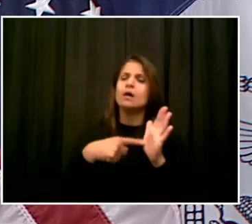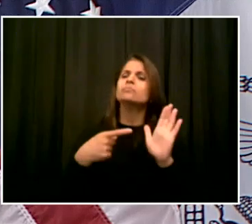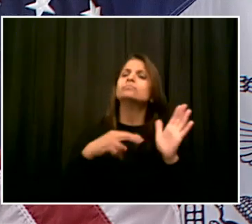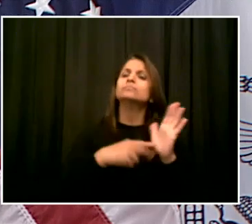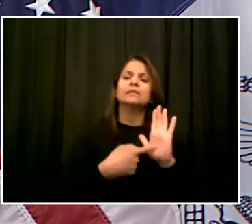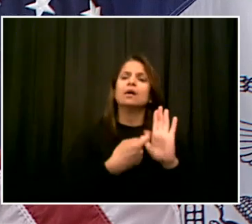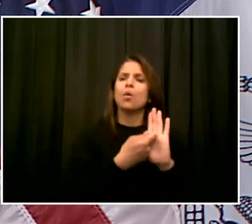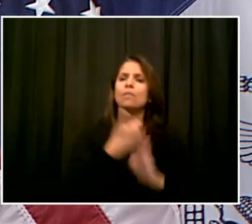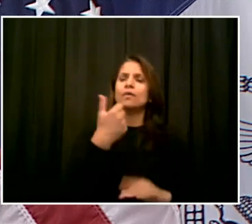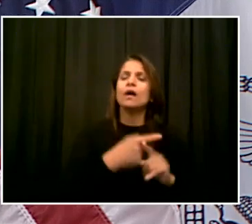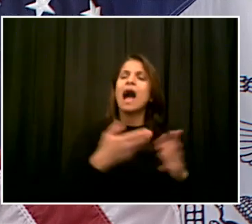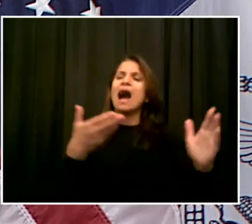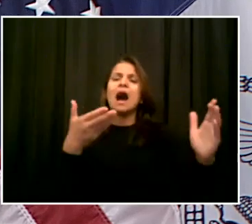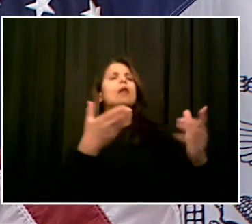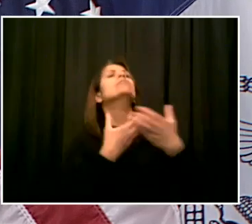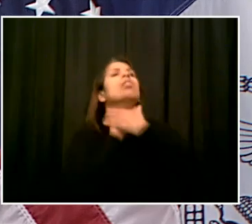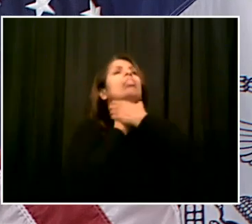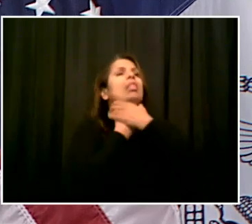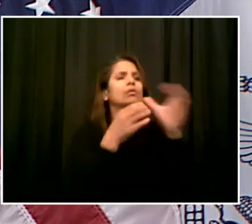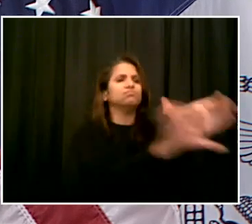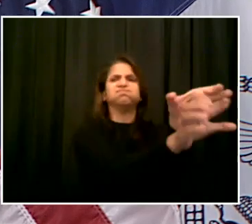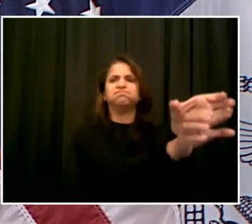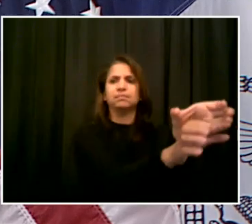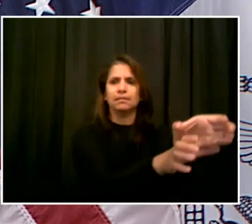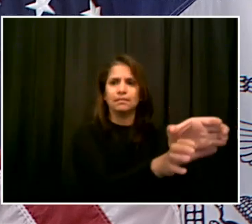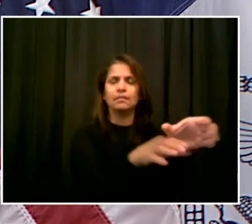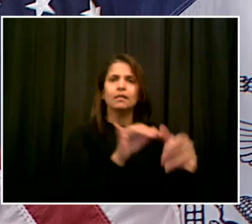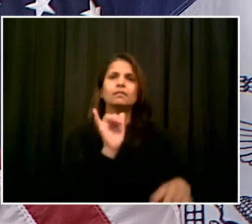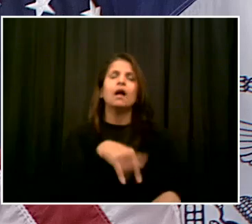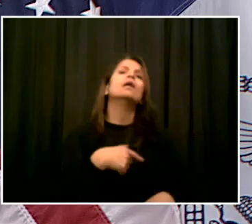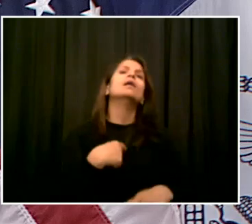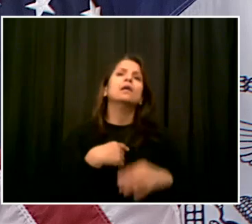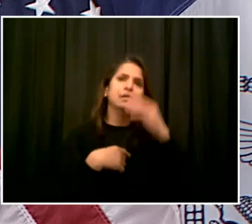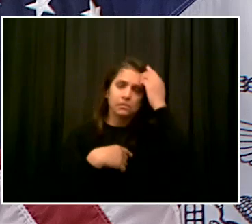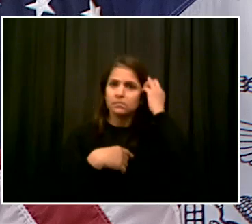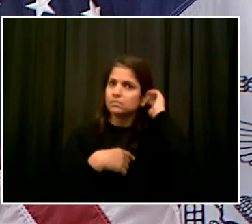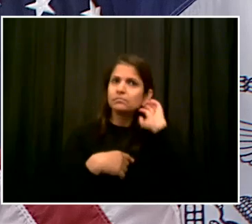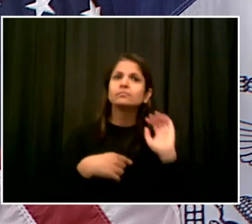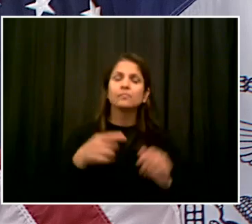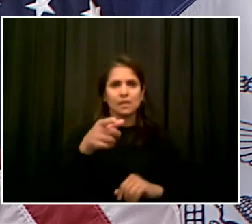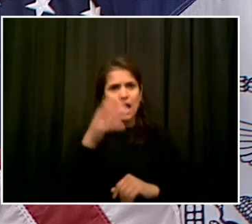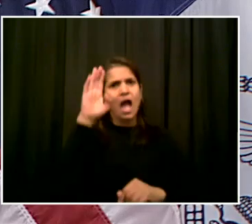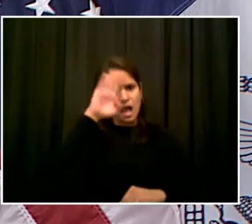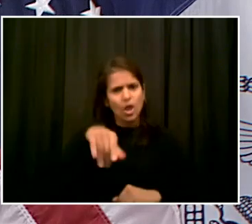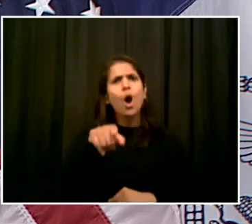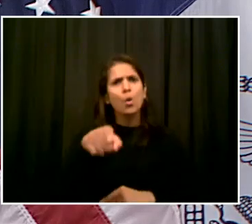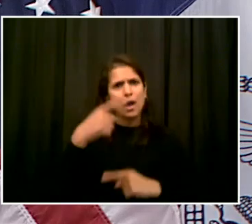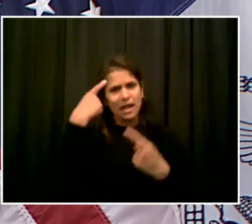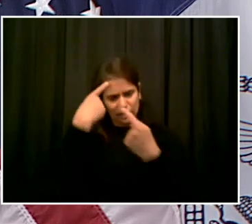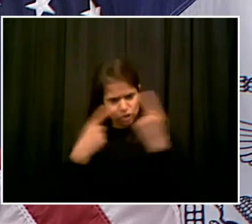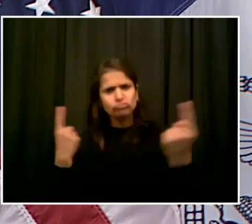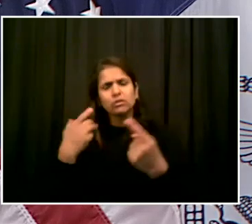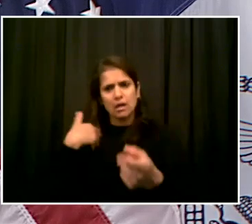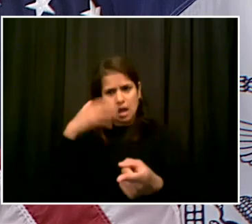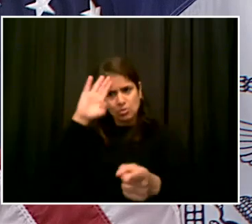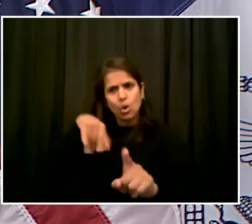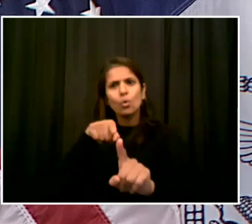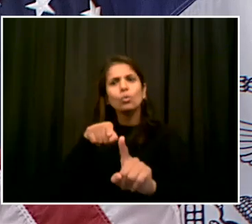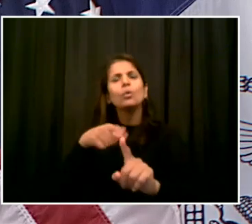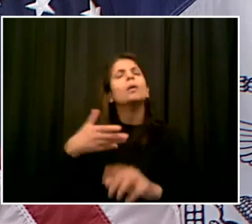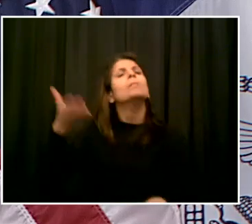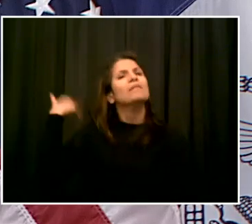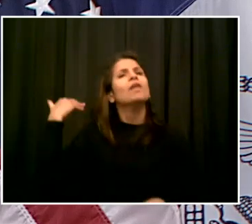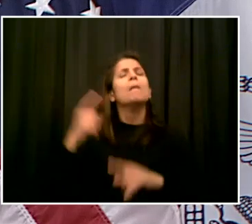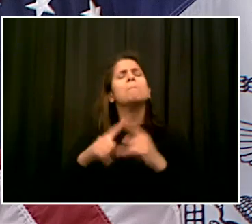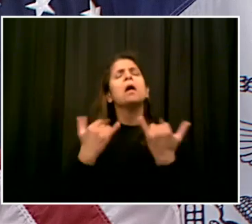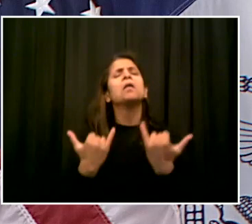CHANGED AT ALL?